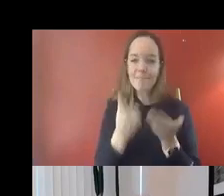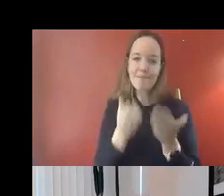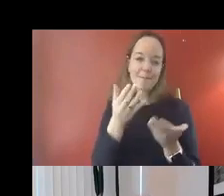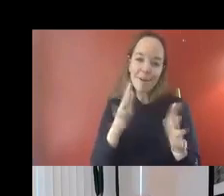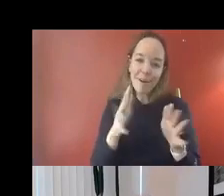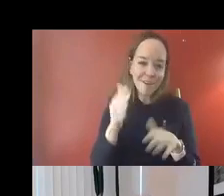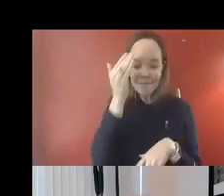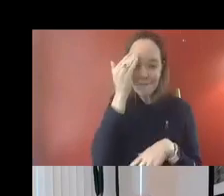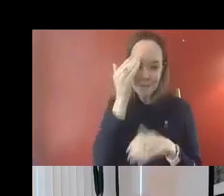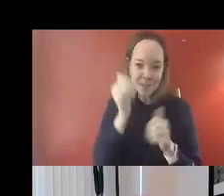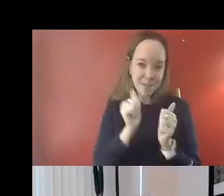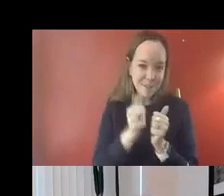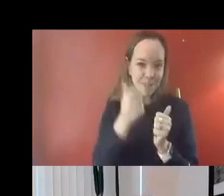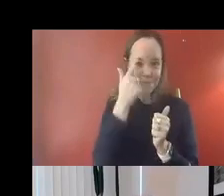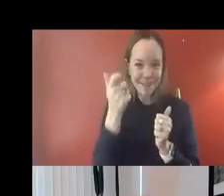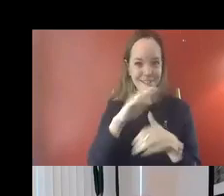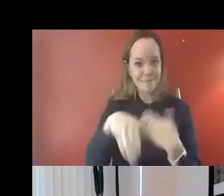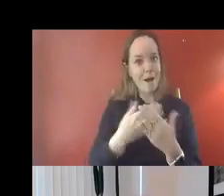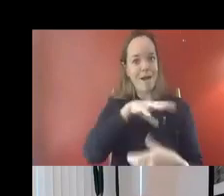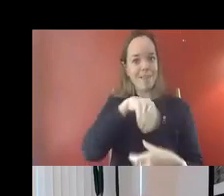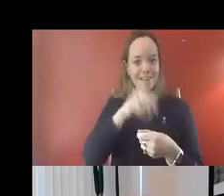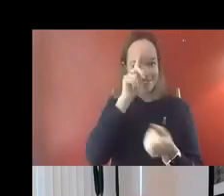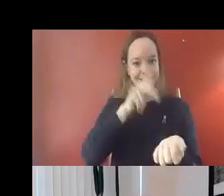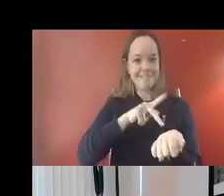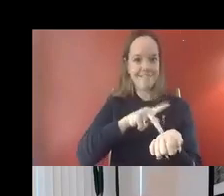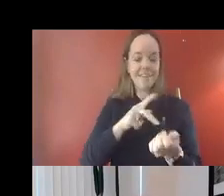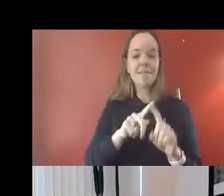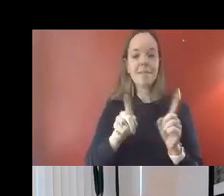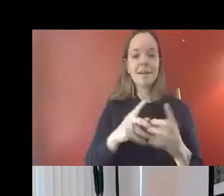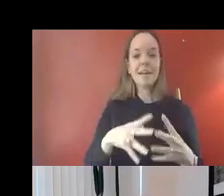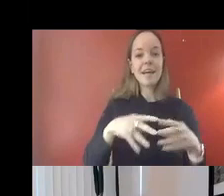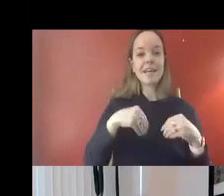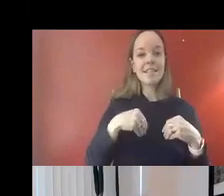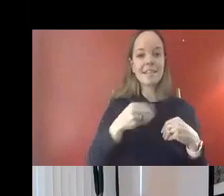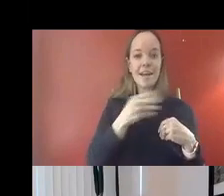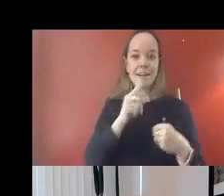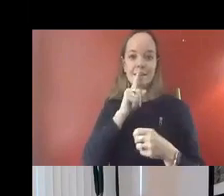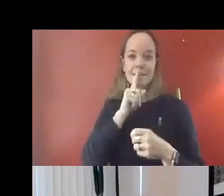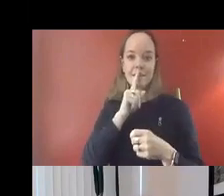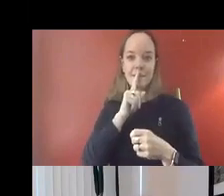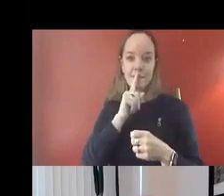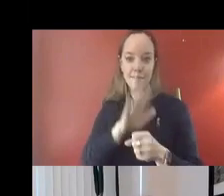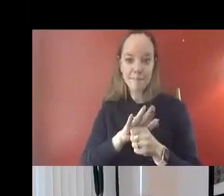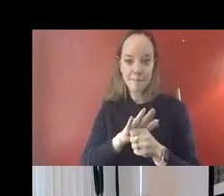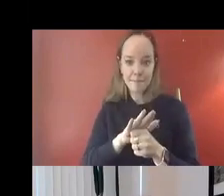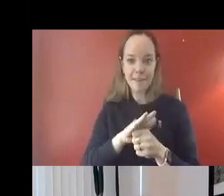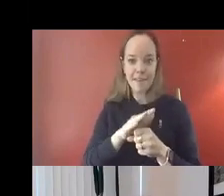psychiatry, is Acceptance and Commitment live in the same world here in Therapy. So ACT, this is an evidence-based psychiatry, is Acceptance and Commitment